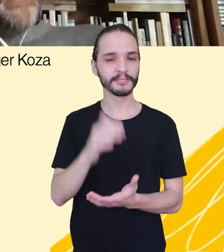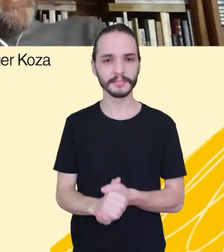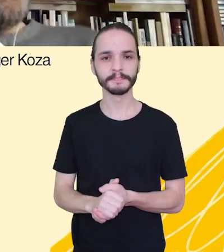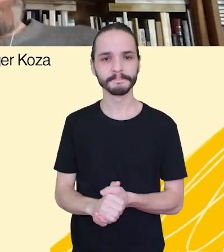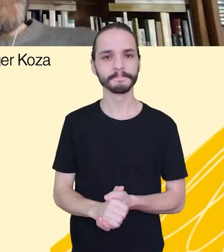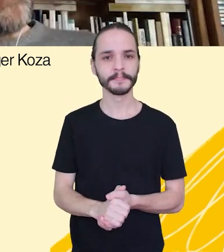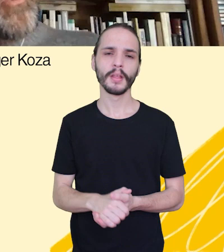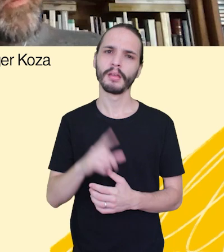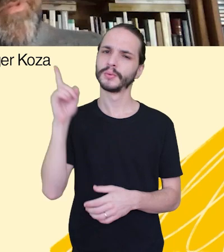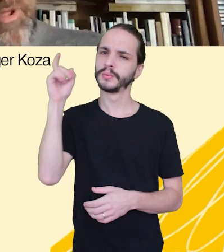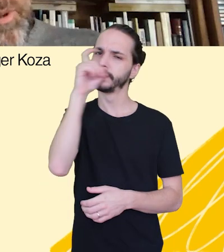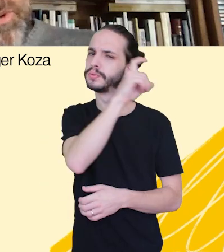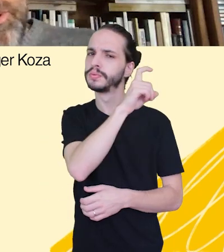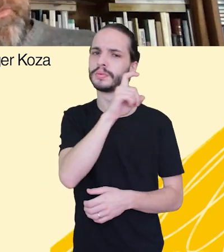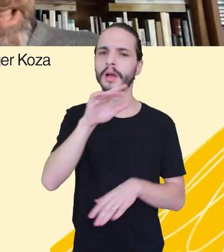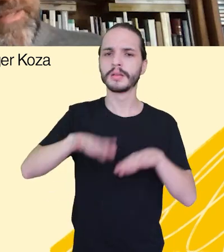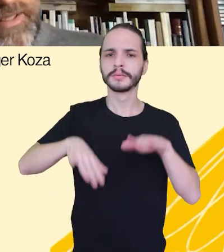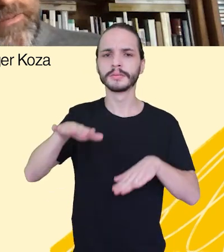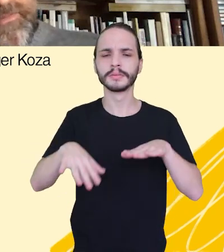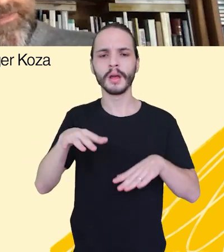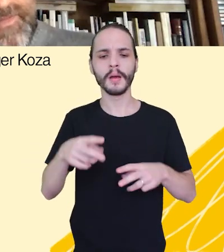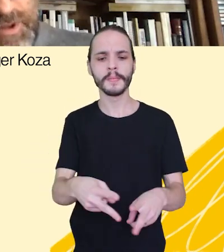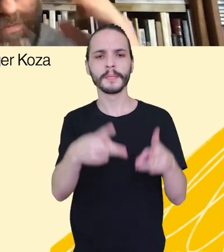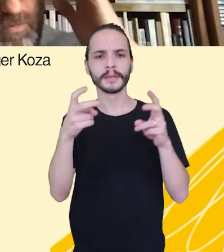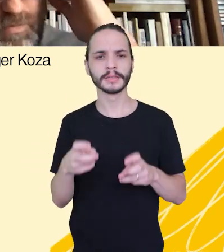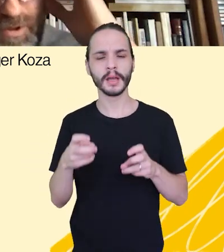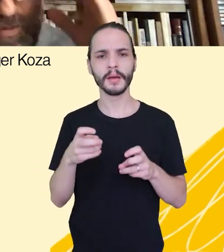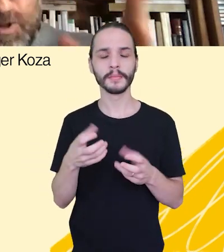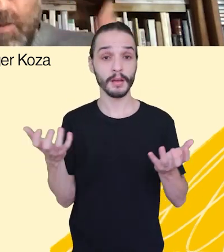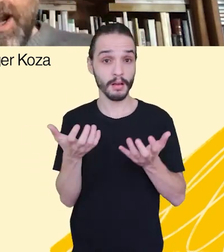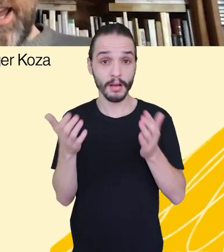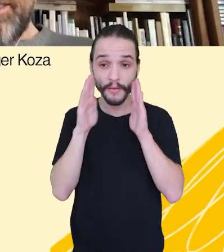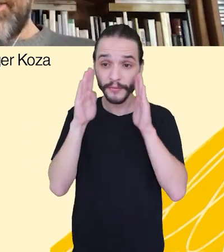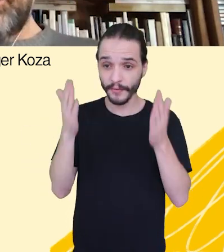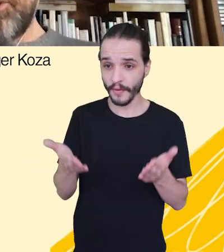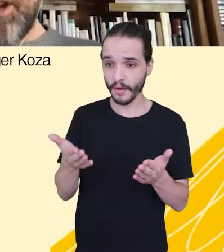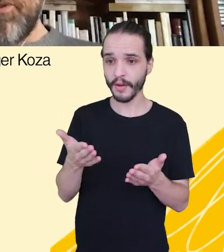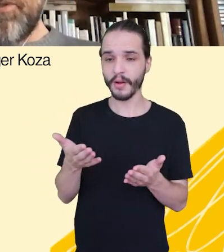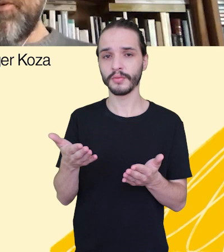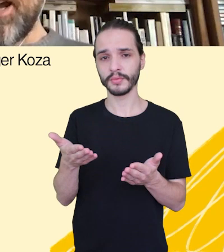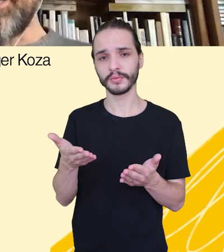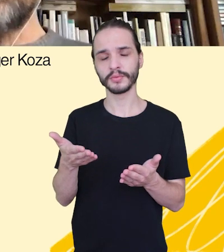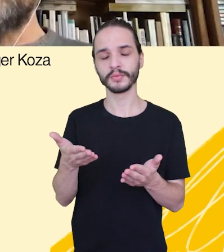I would like to put our heads together, if you like